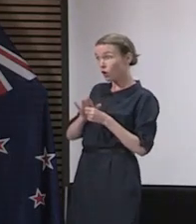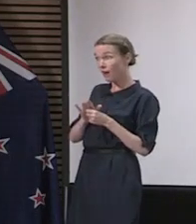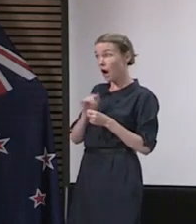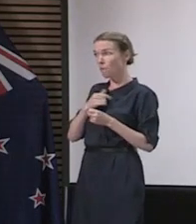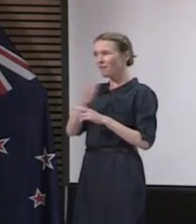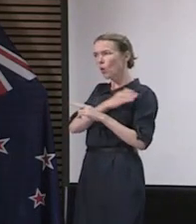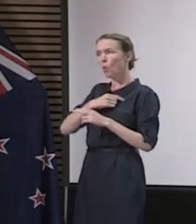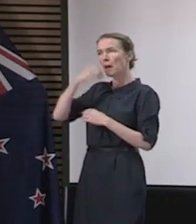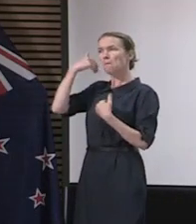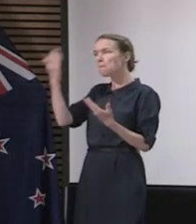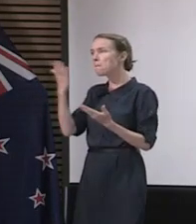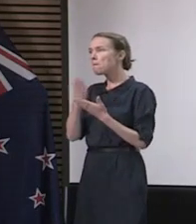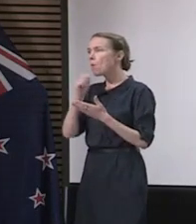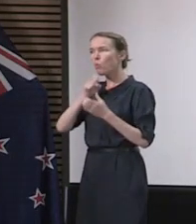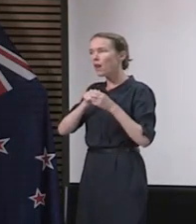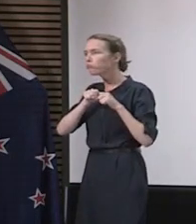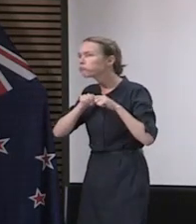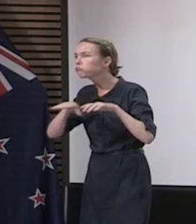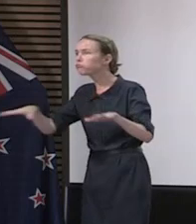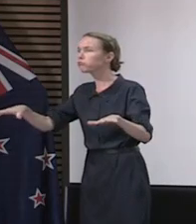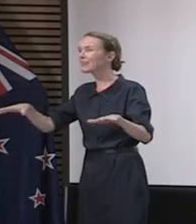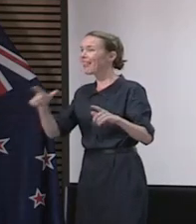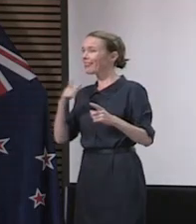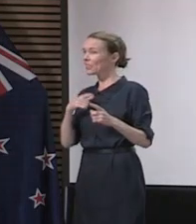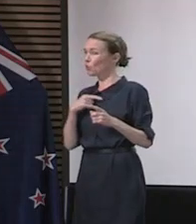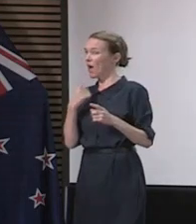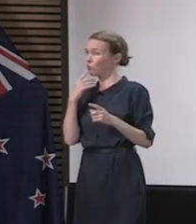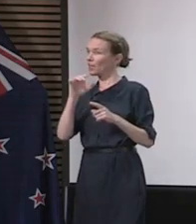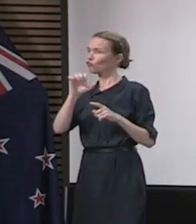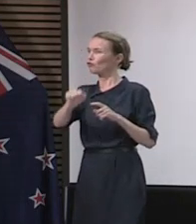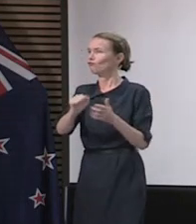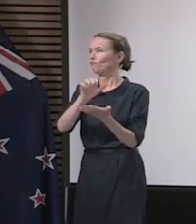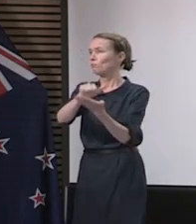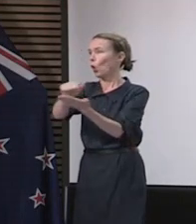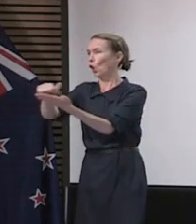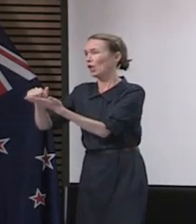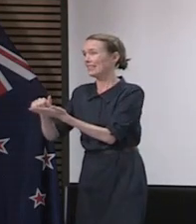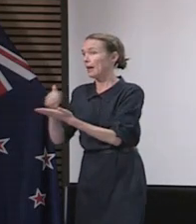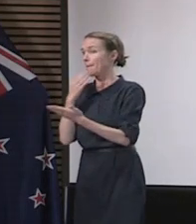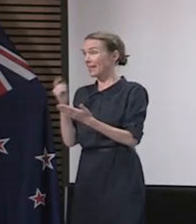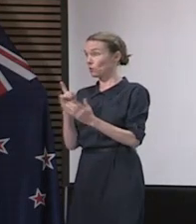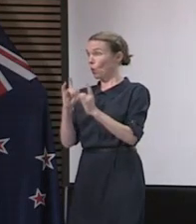period, if our number of cases had gone up. And so we have been in active discussion and